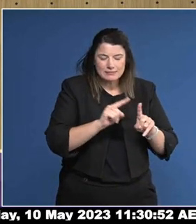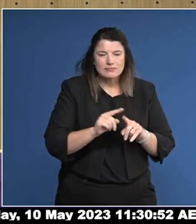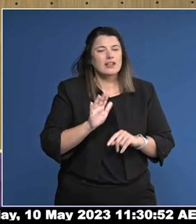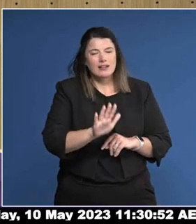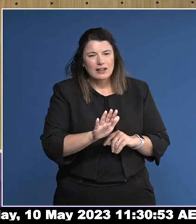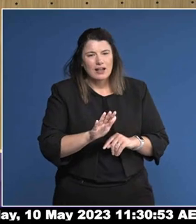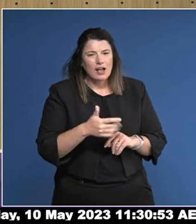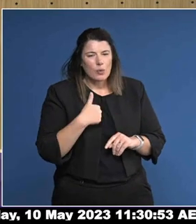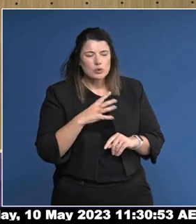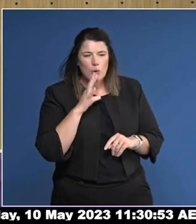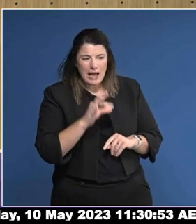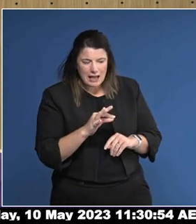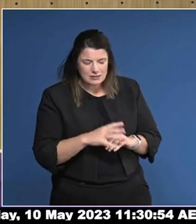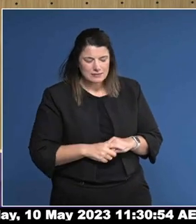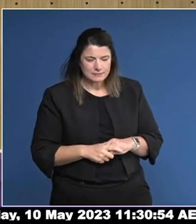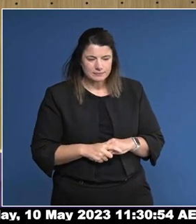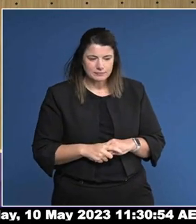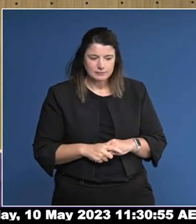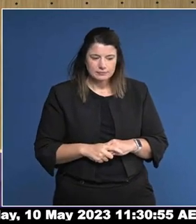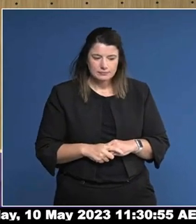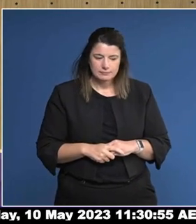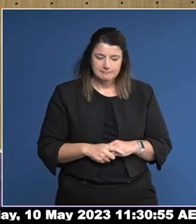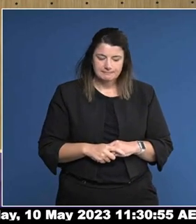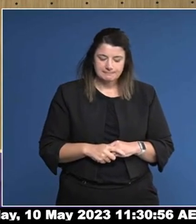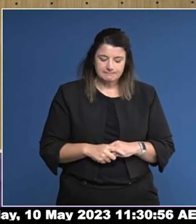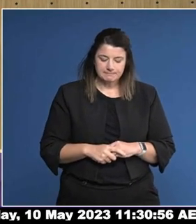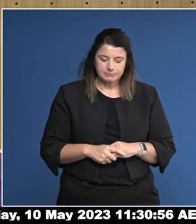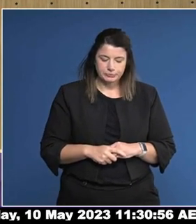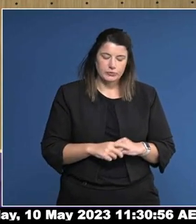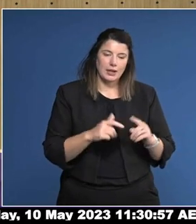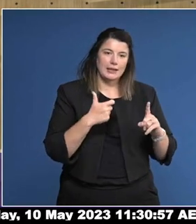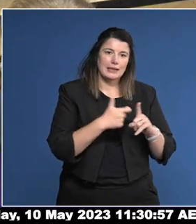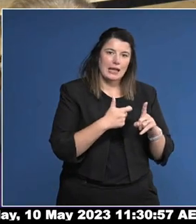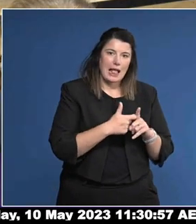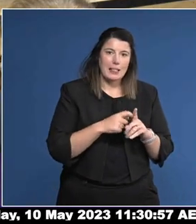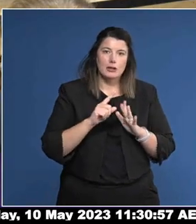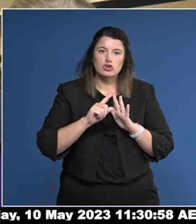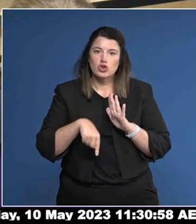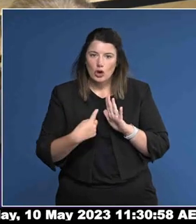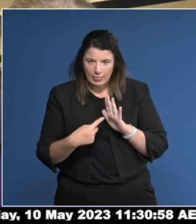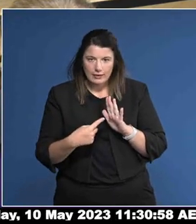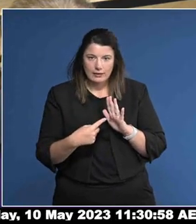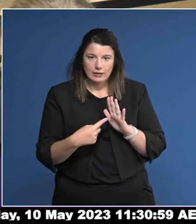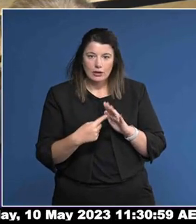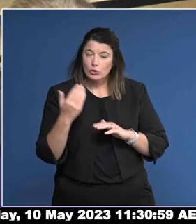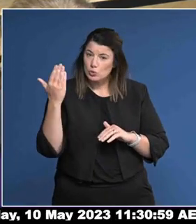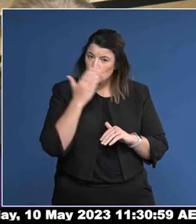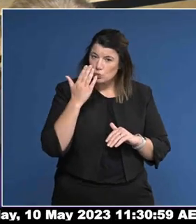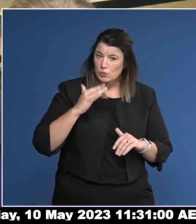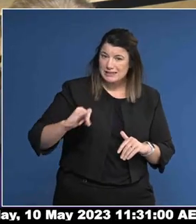If I could say this, clearly, the - Kaleb and Jonathon, the school staff tried